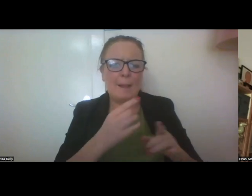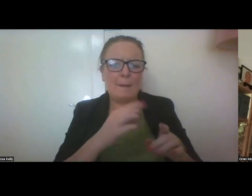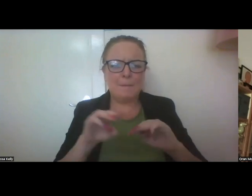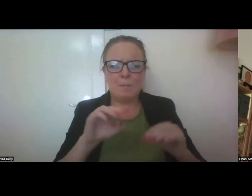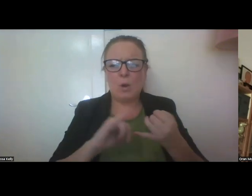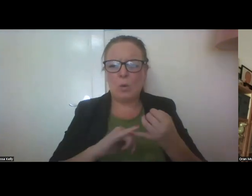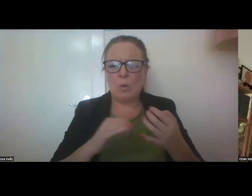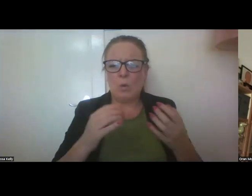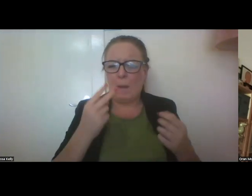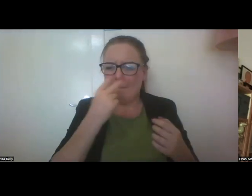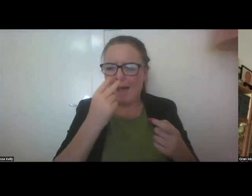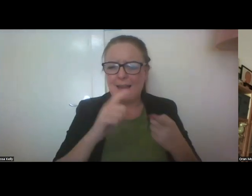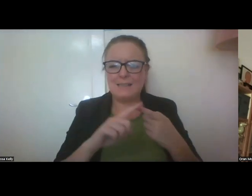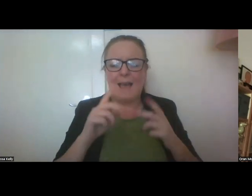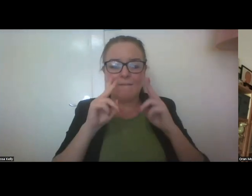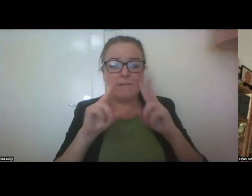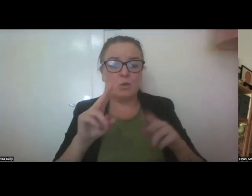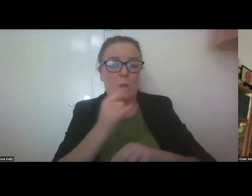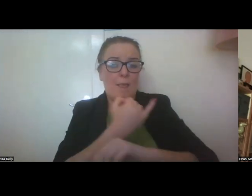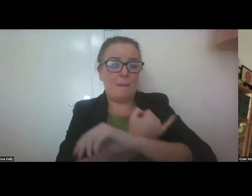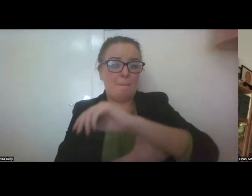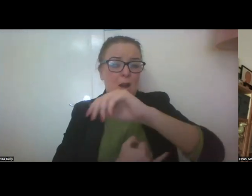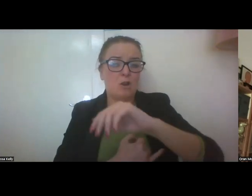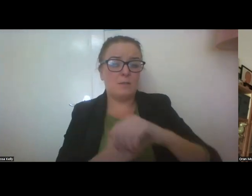So, the company decided that what they wanted to do